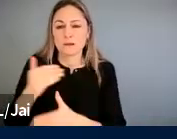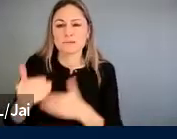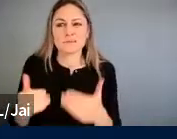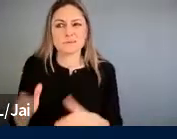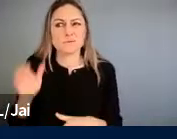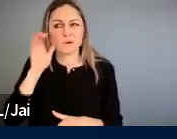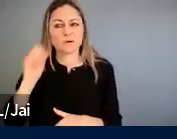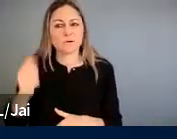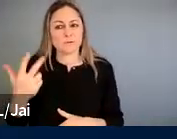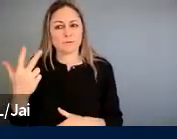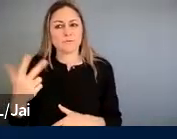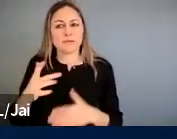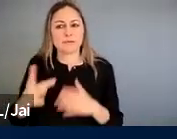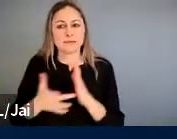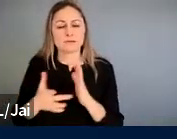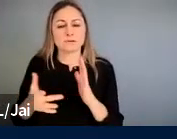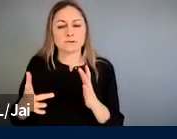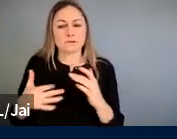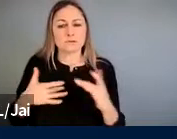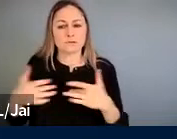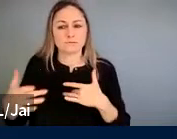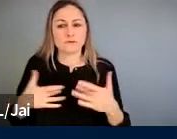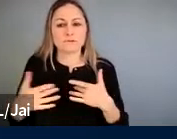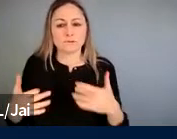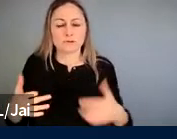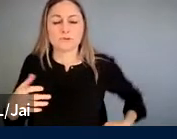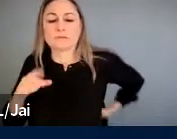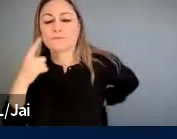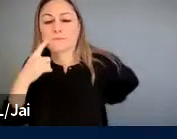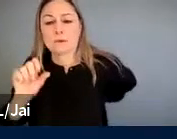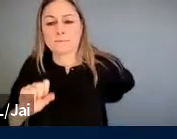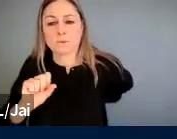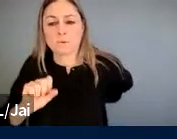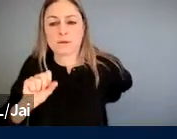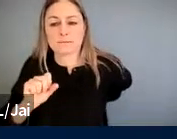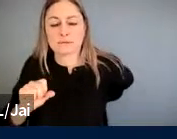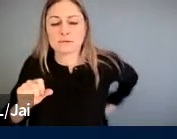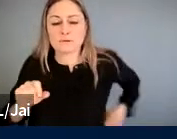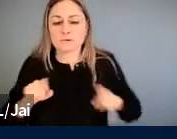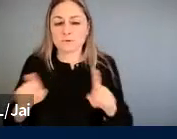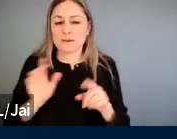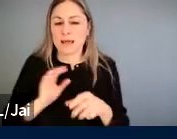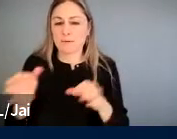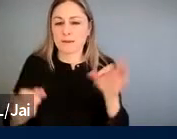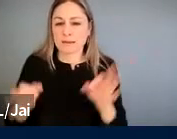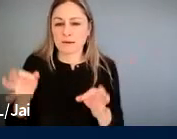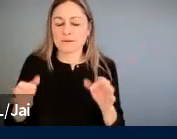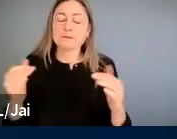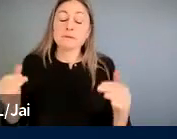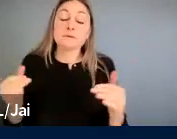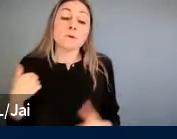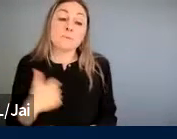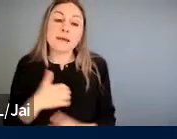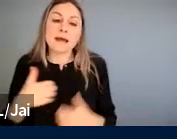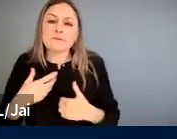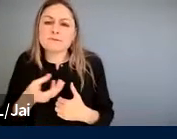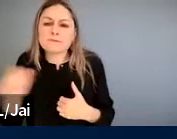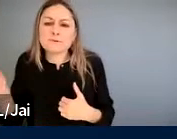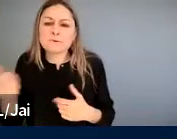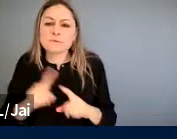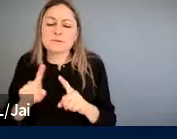in the employment space during our hearings. We have a few recommendations. I'm going to begin